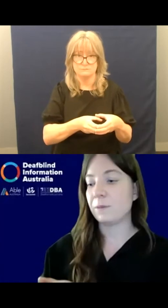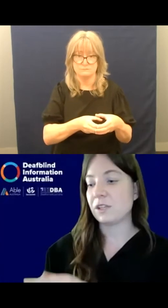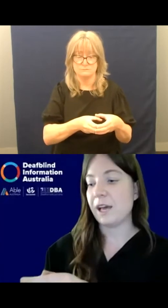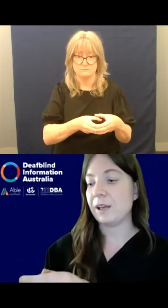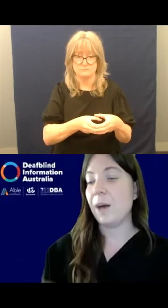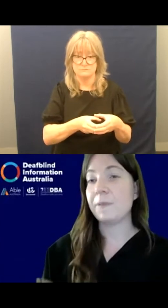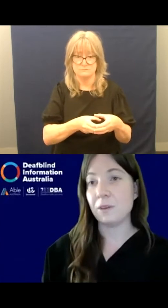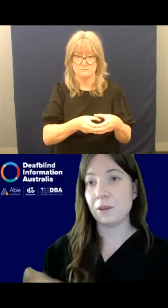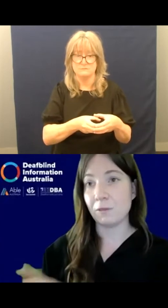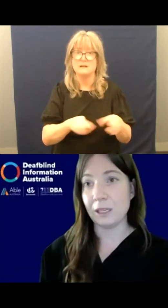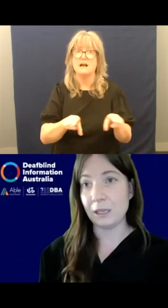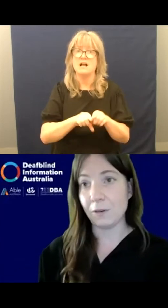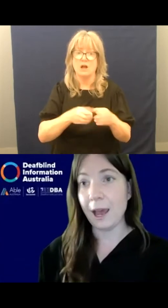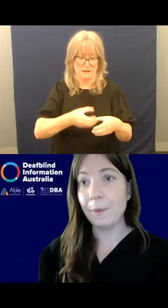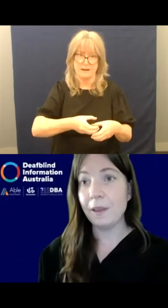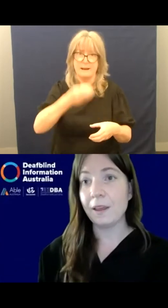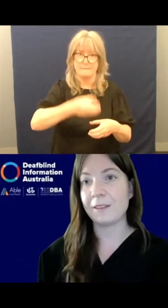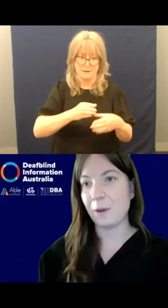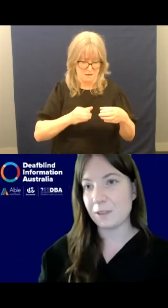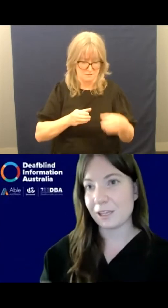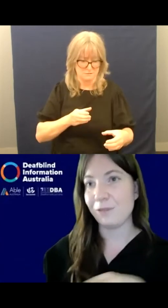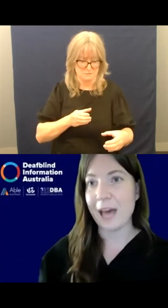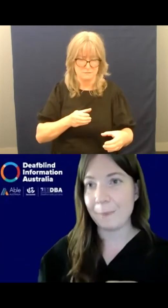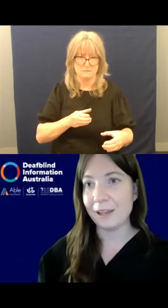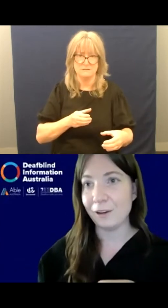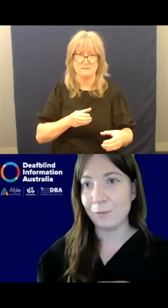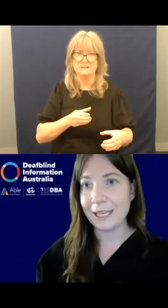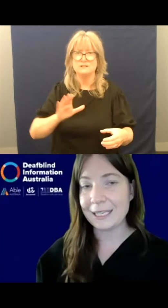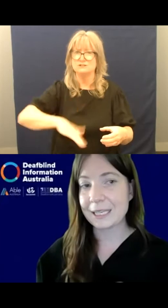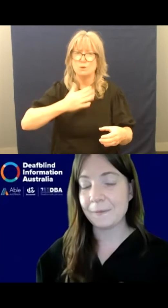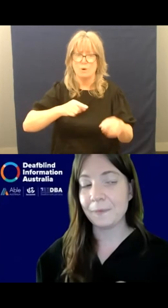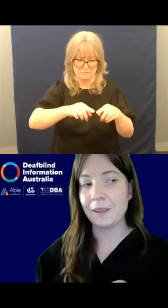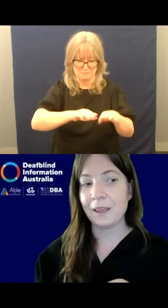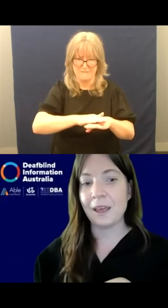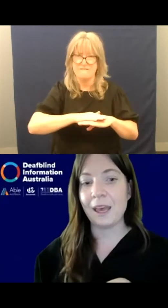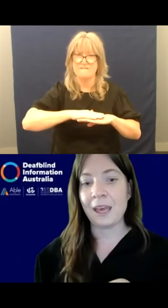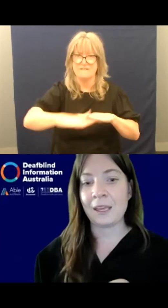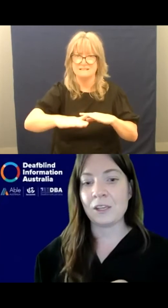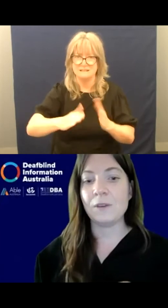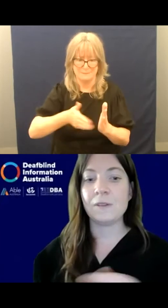like cups that you can grab as opposed to like a flat pallet of paint and using